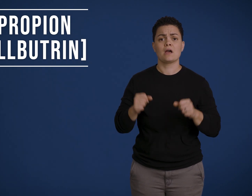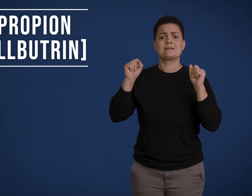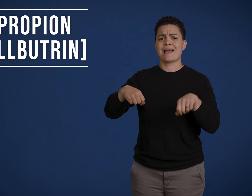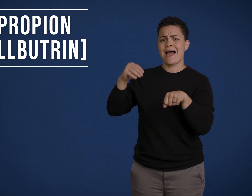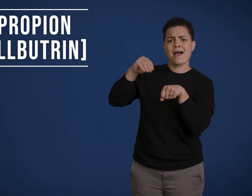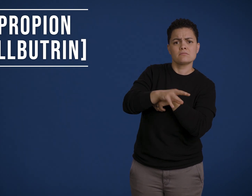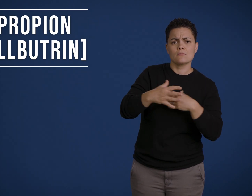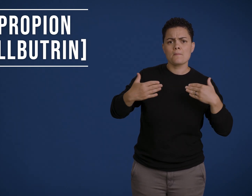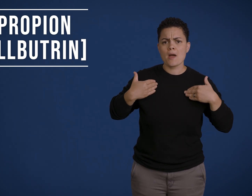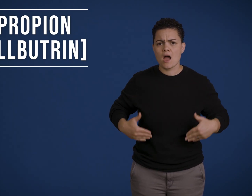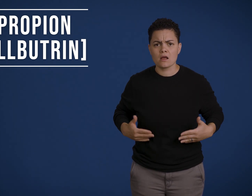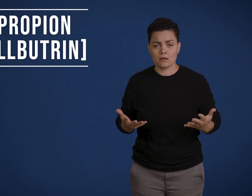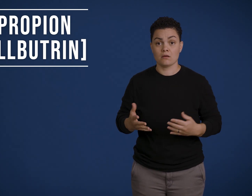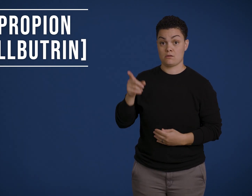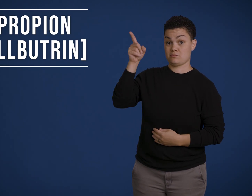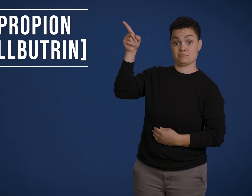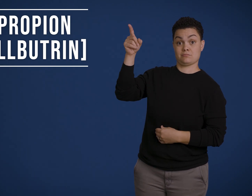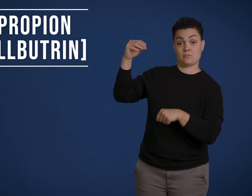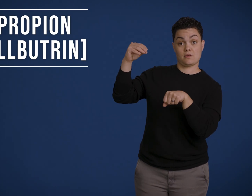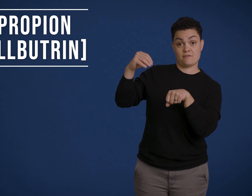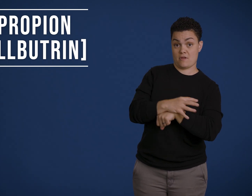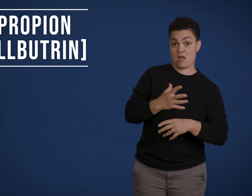As with any medication, side effects can occur.